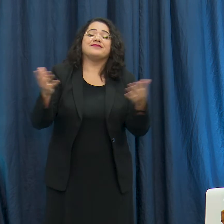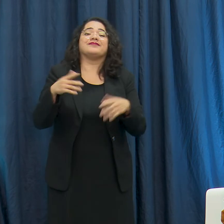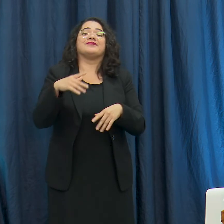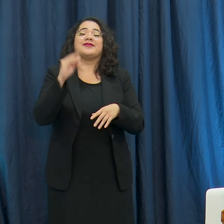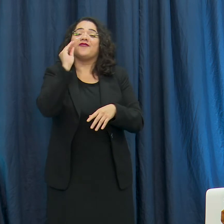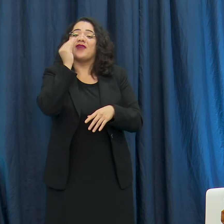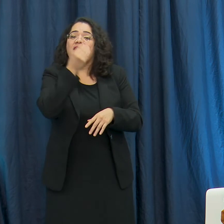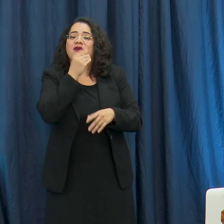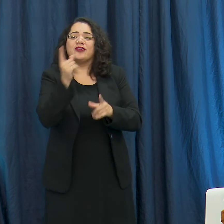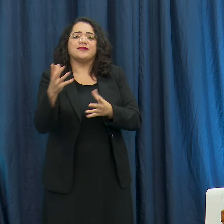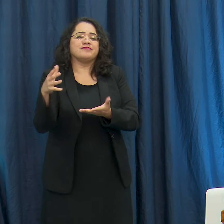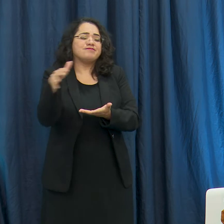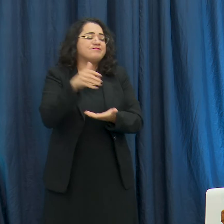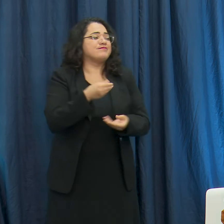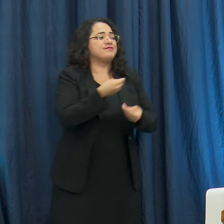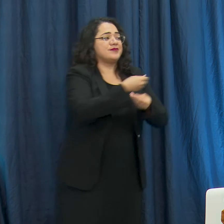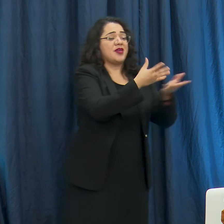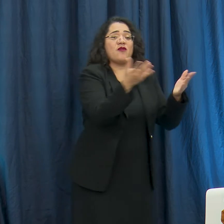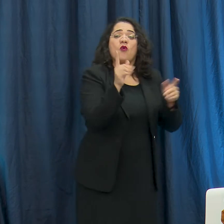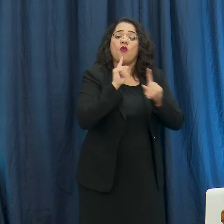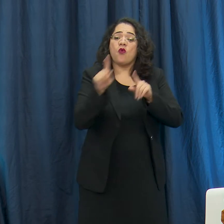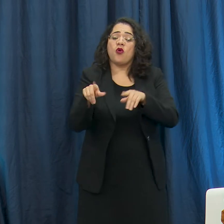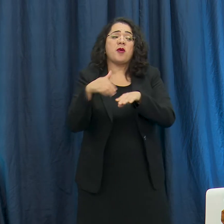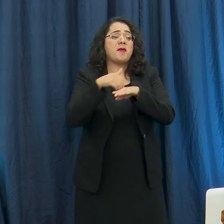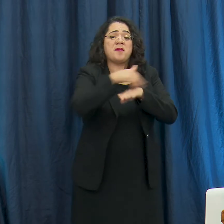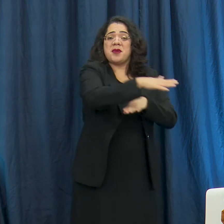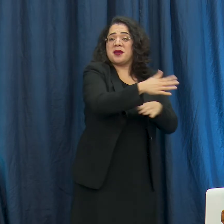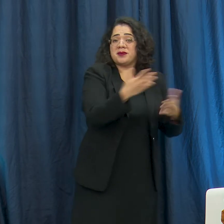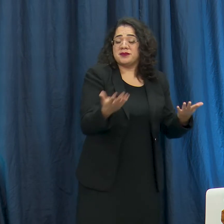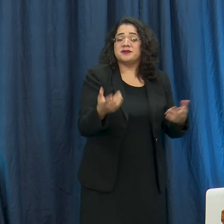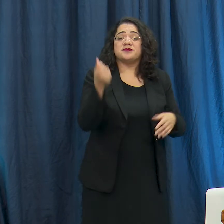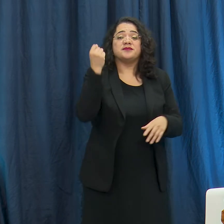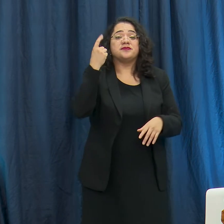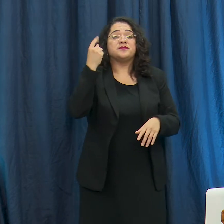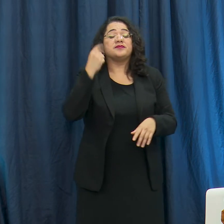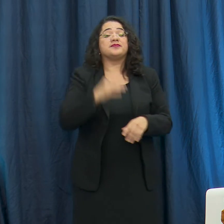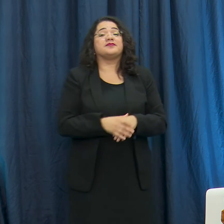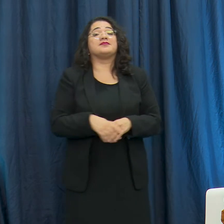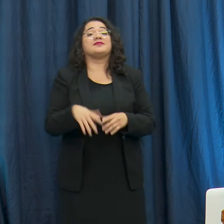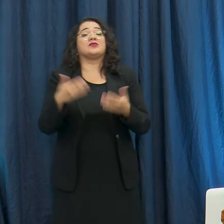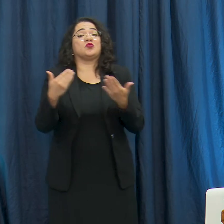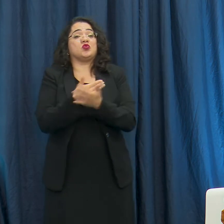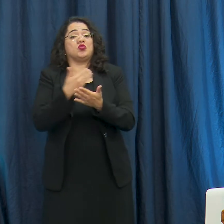octoly serendi sentiment a su Ghia sobre las personas positive 'as a present as